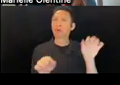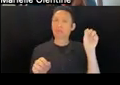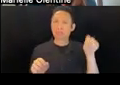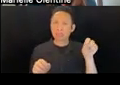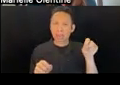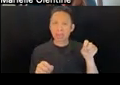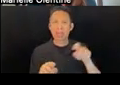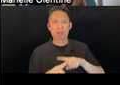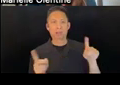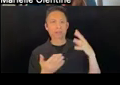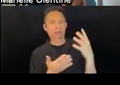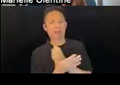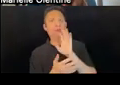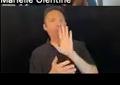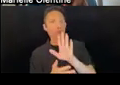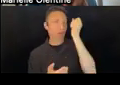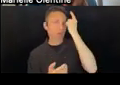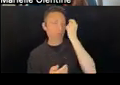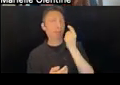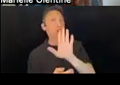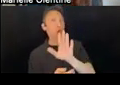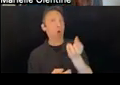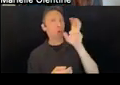press kit one especially I think we found the press